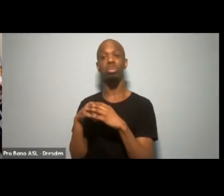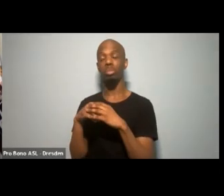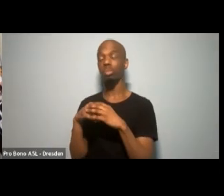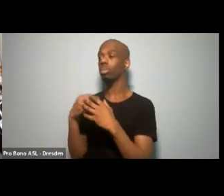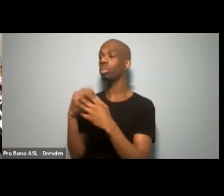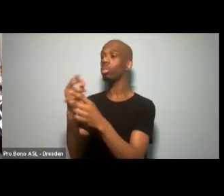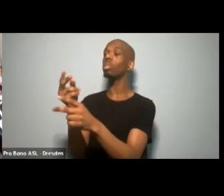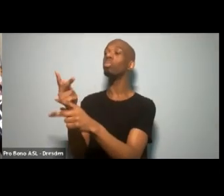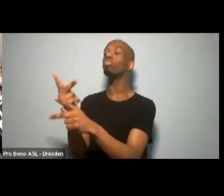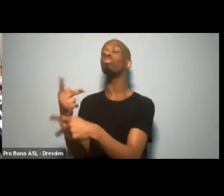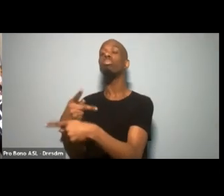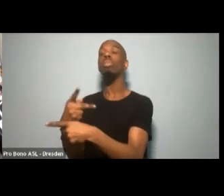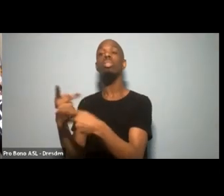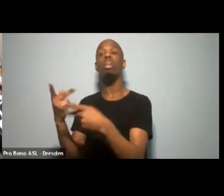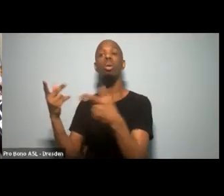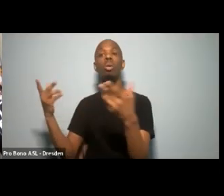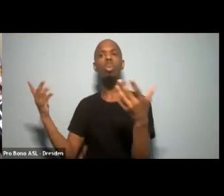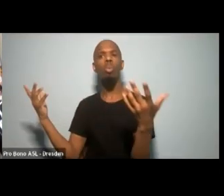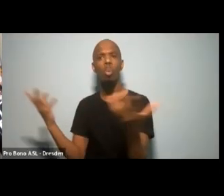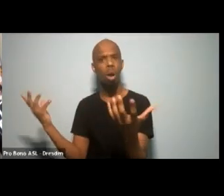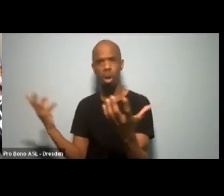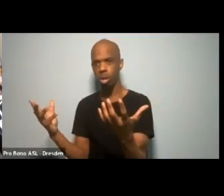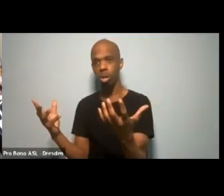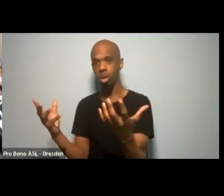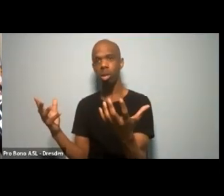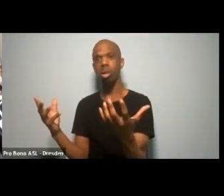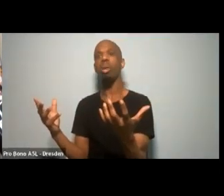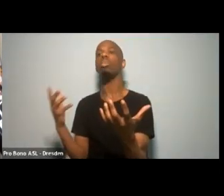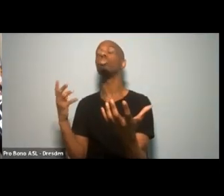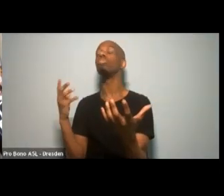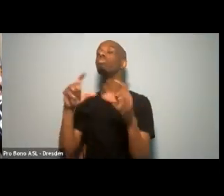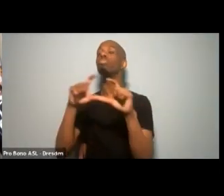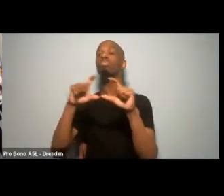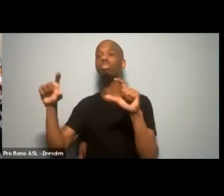the National Theatre Unity Festival.